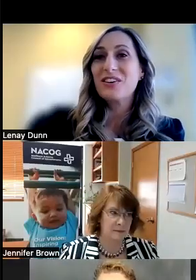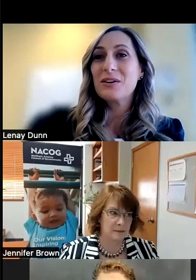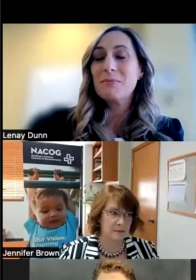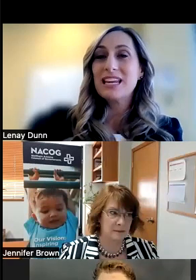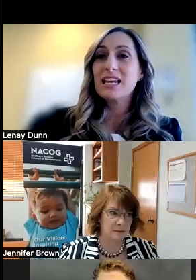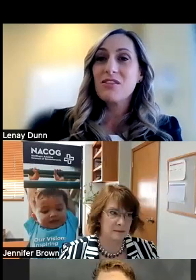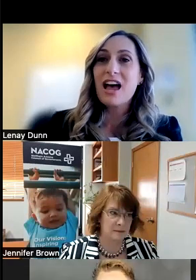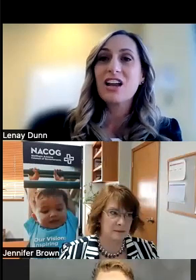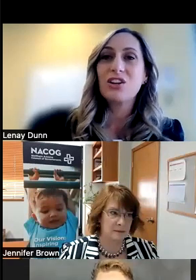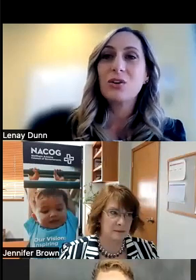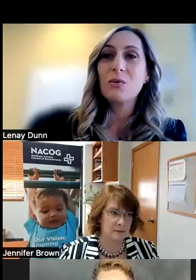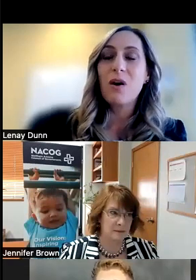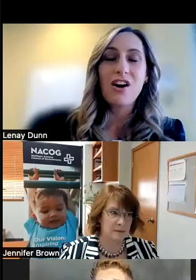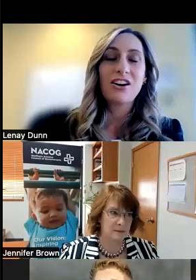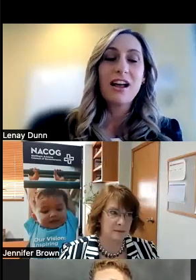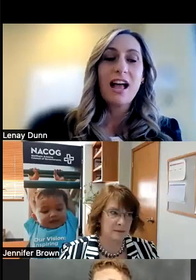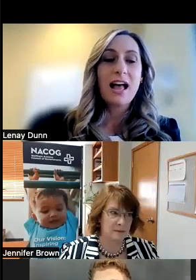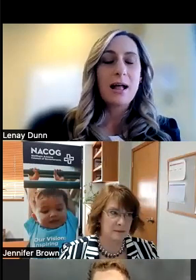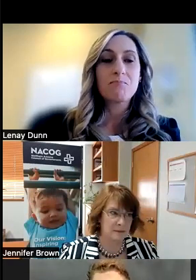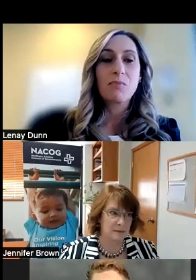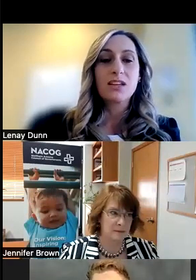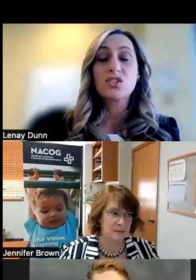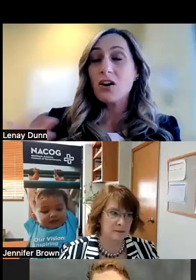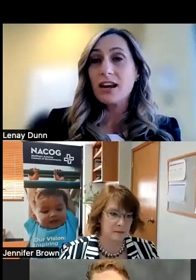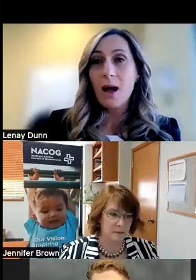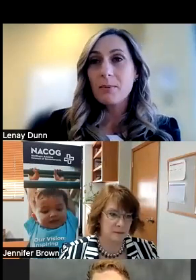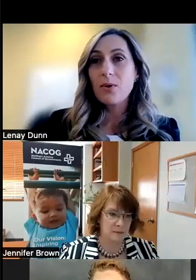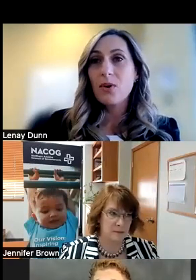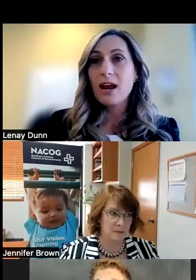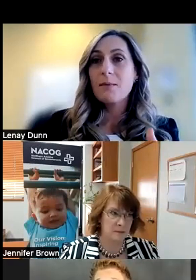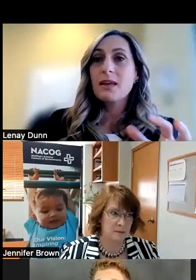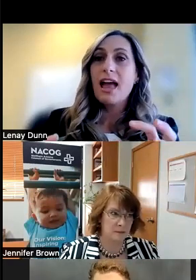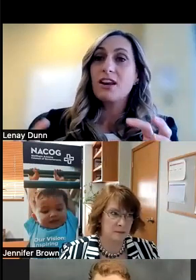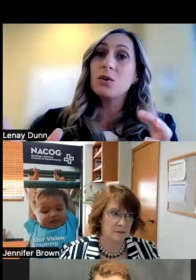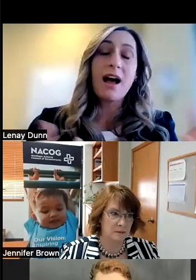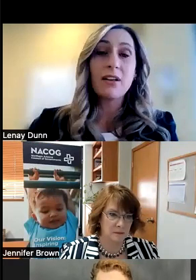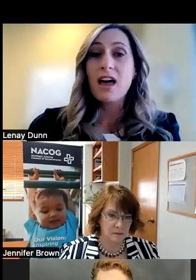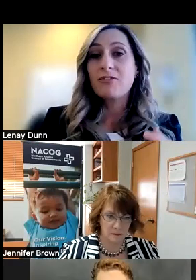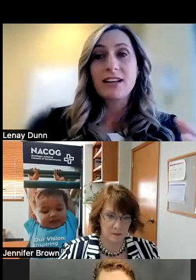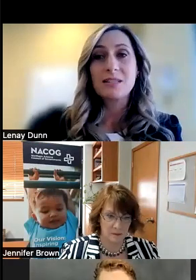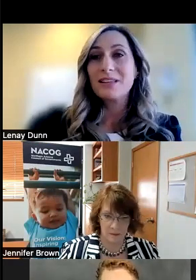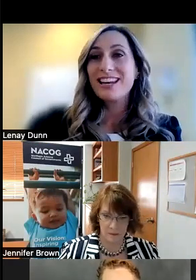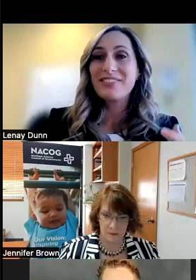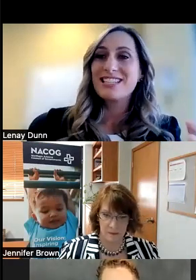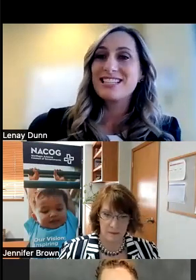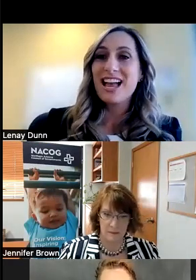It could be that you are starting up a program, and you have a lot of flexibility in the design